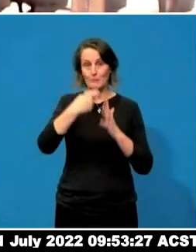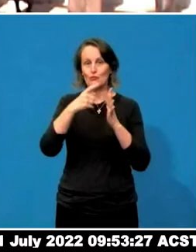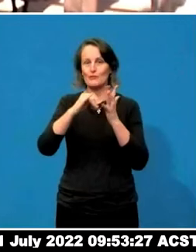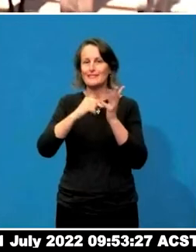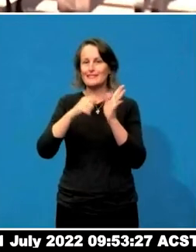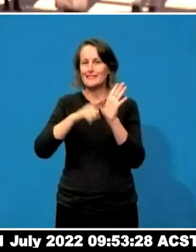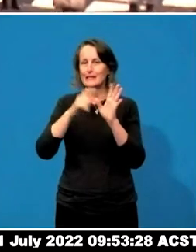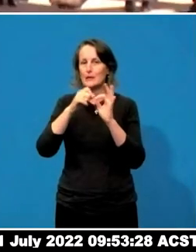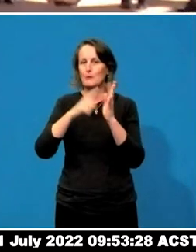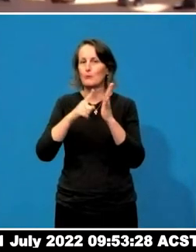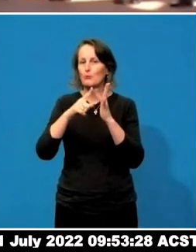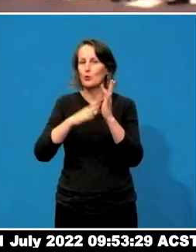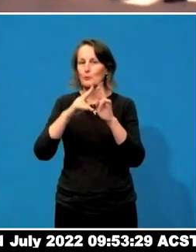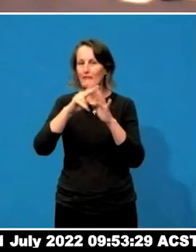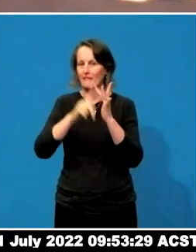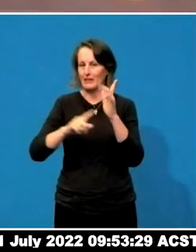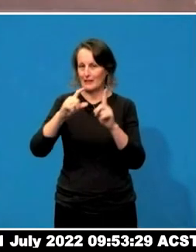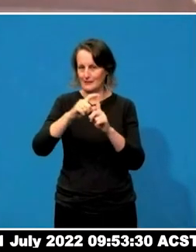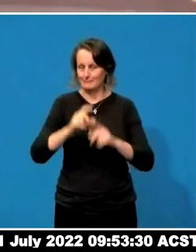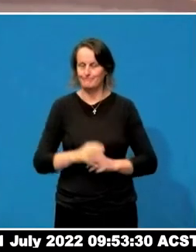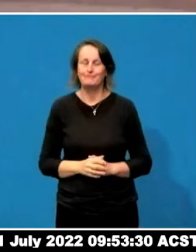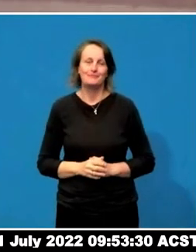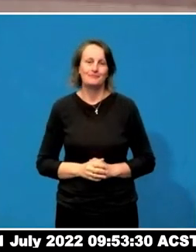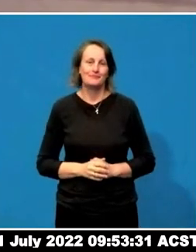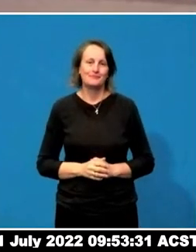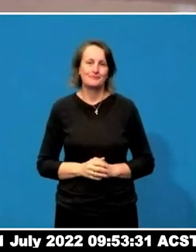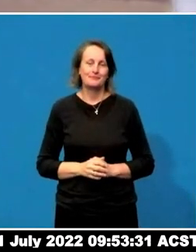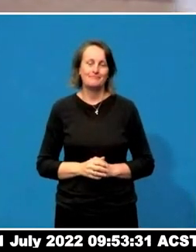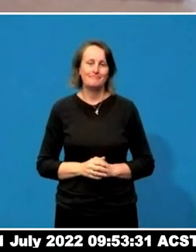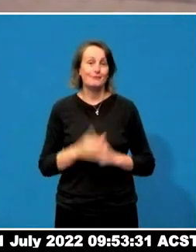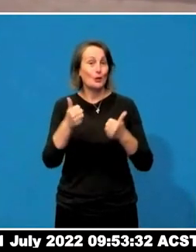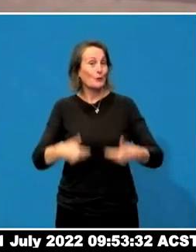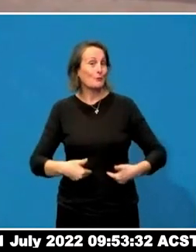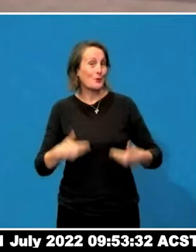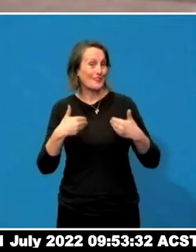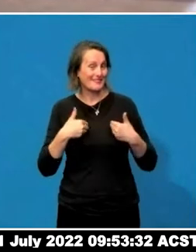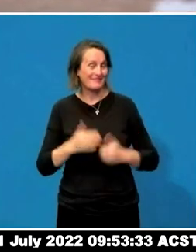Alyawarra Apmerke-artweye of Mparntwe. Welcome. So good morning, everyone, my name is Kristy Bloomfield.